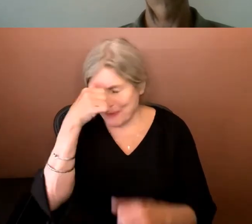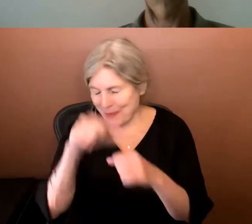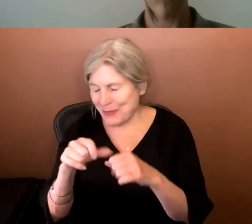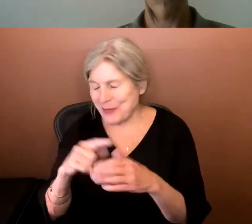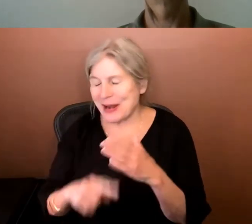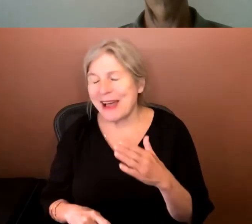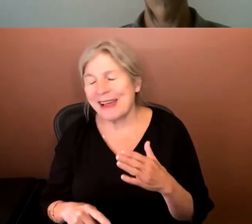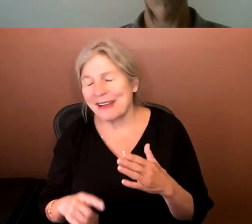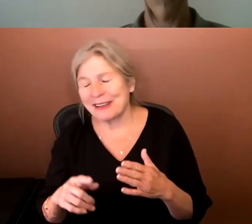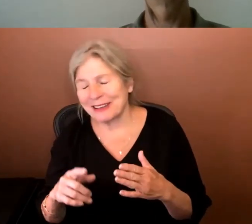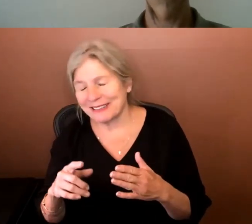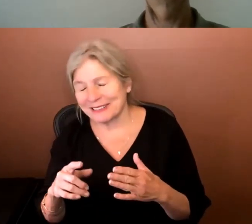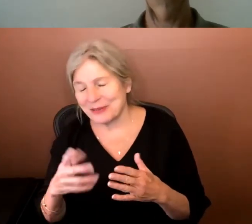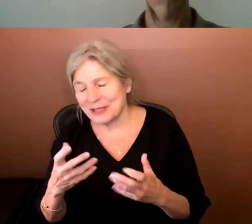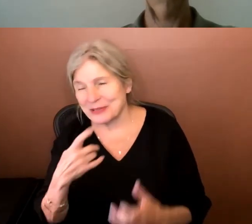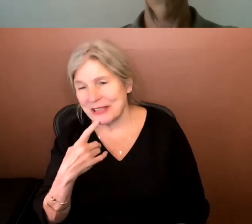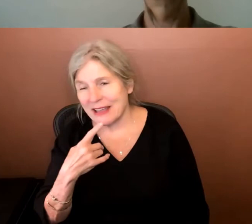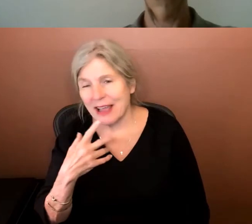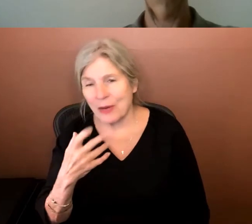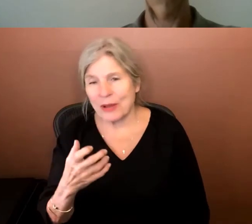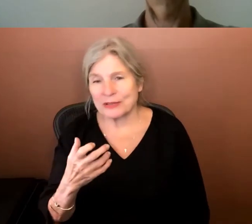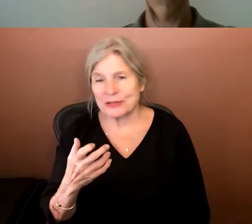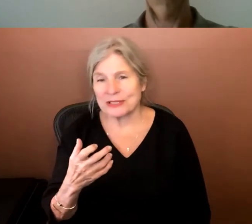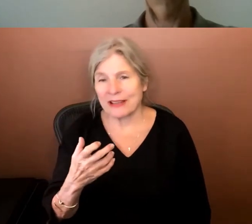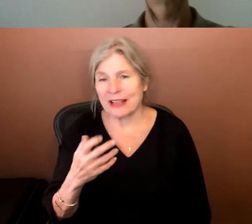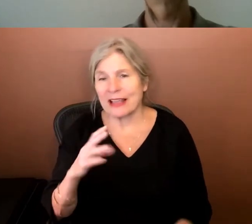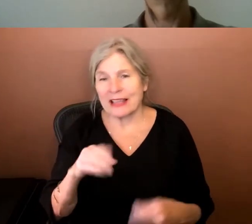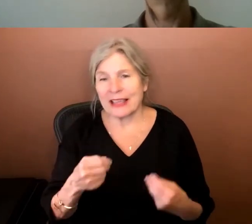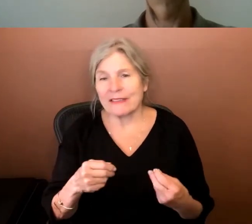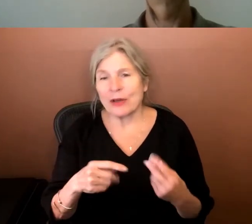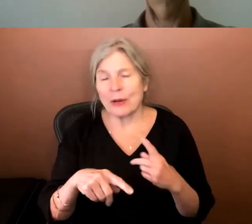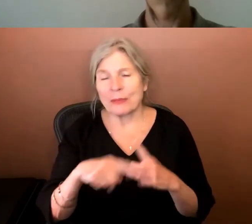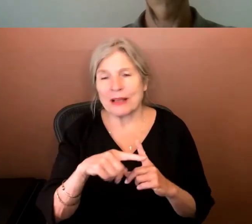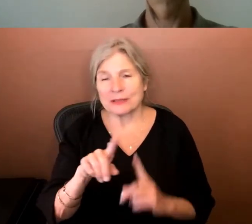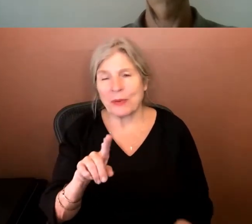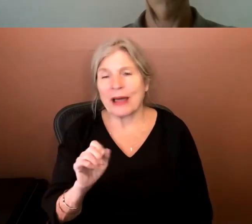. I wanted to give you a plus one thumbs up on the